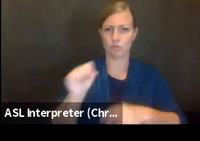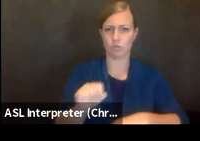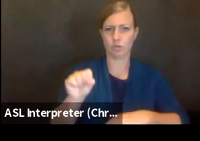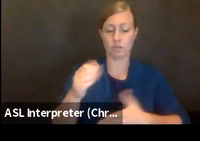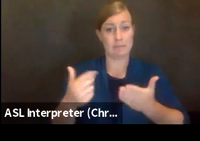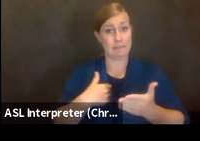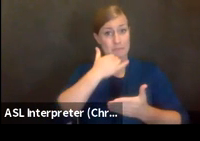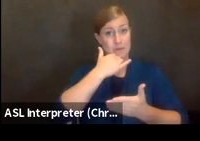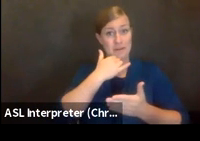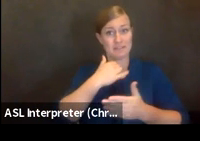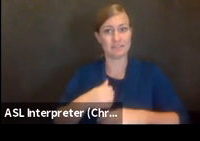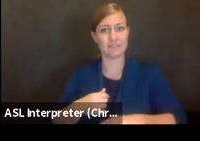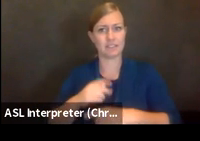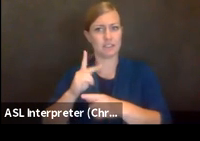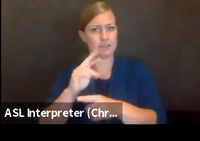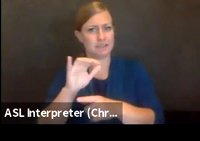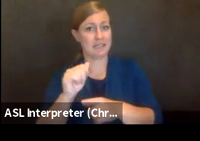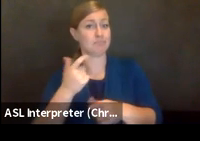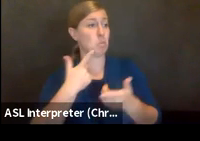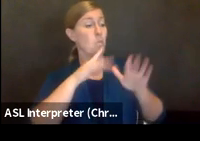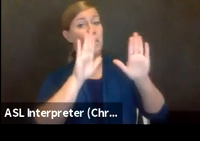Kristina Wambold: That's wonderful. Well, we are getting close. We at two minutes.